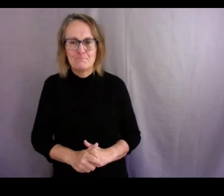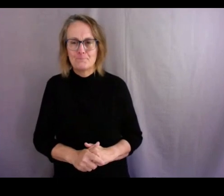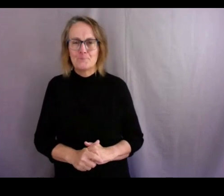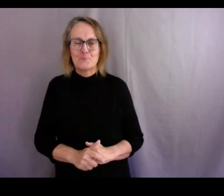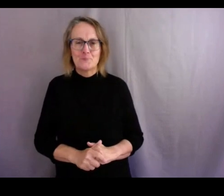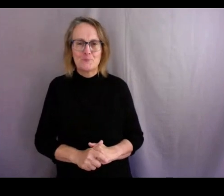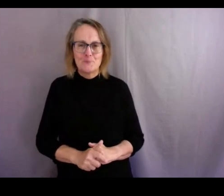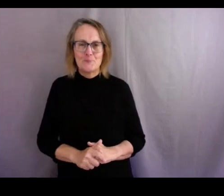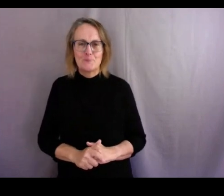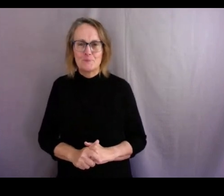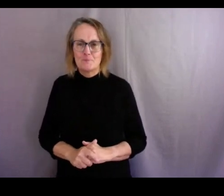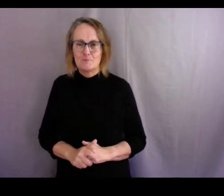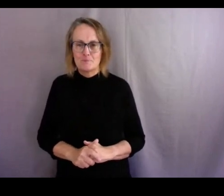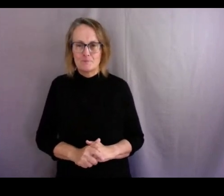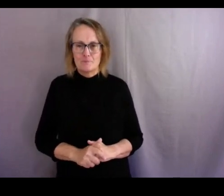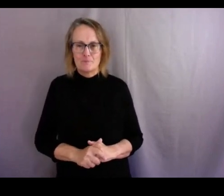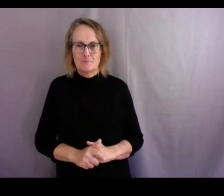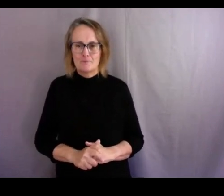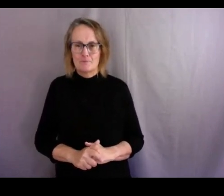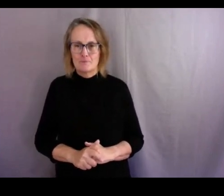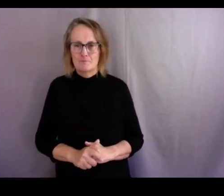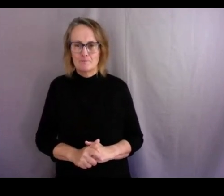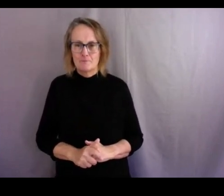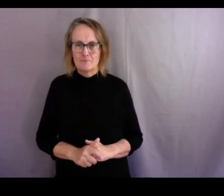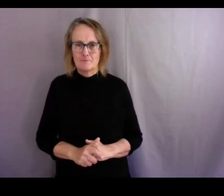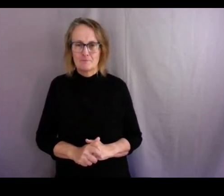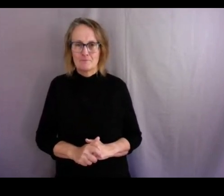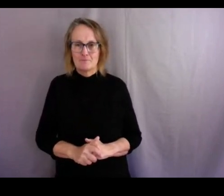Since Henri is here, I have to mention that the arrangement